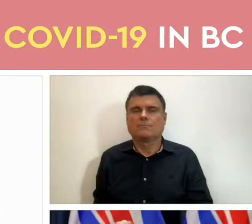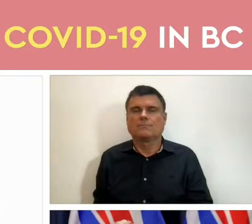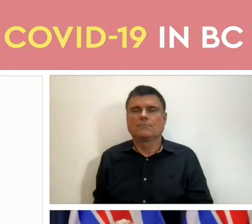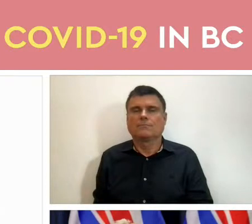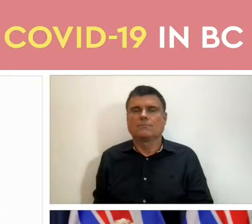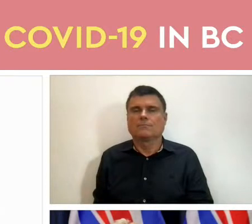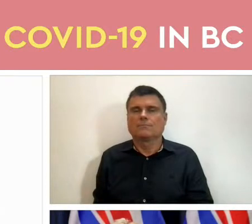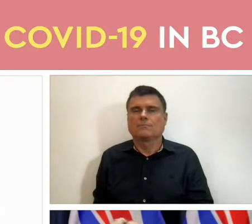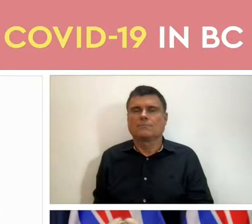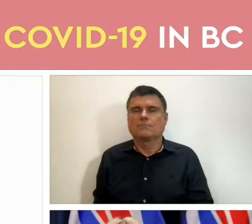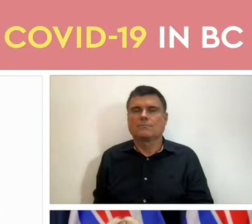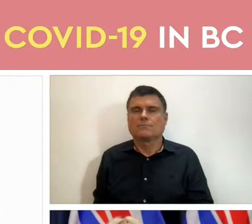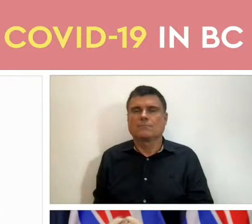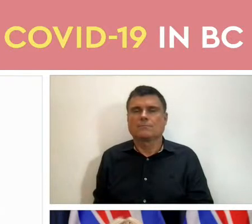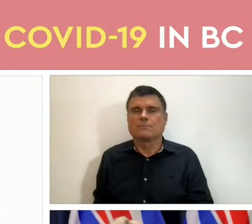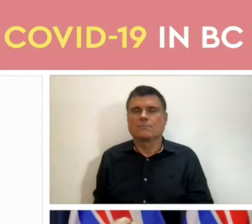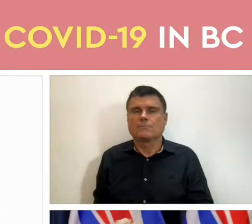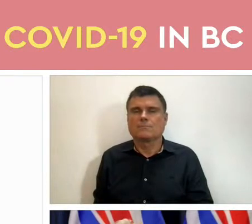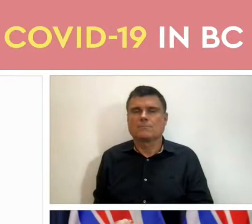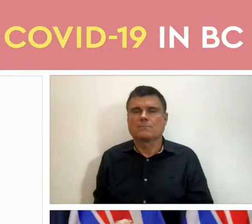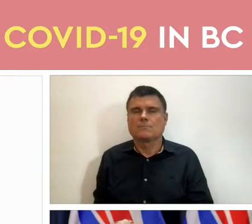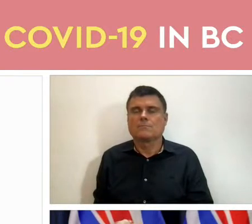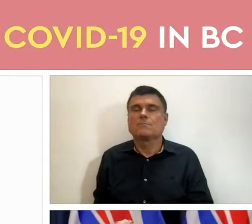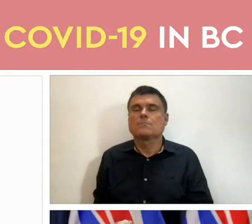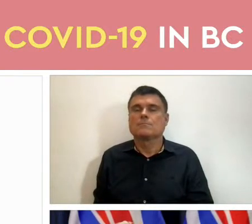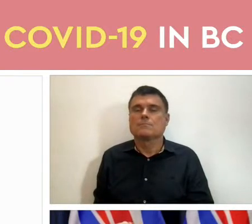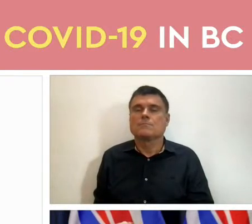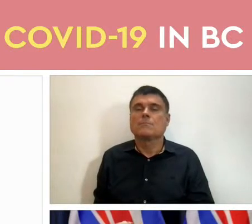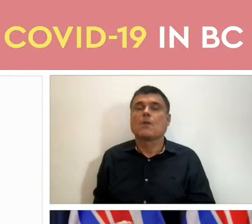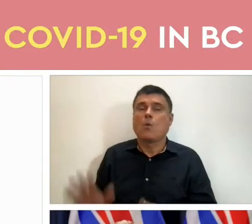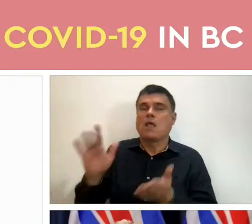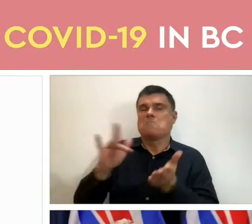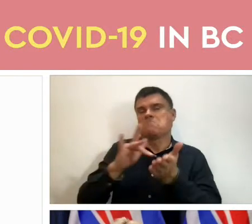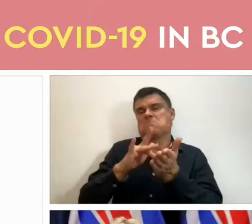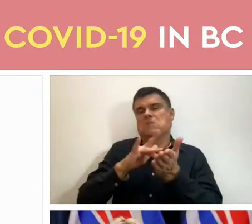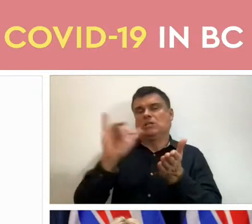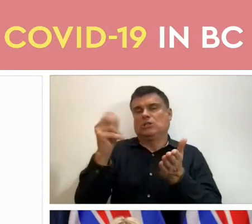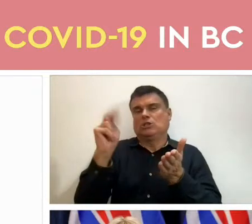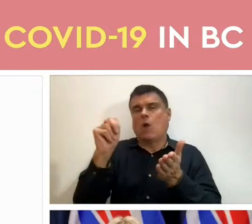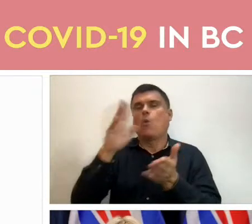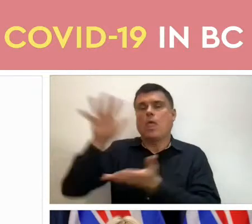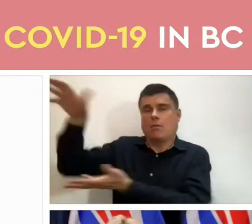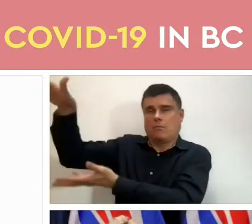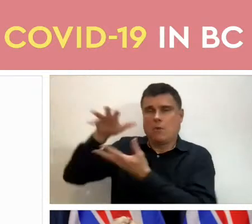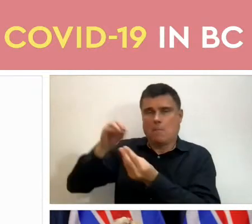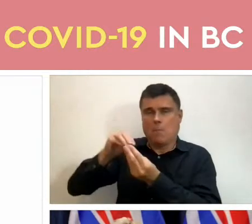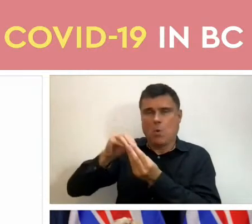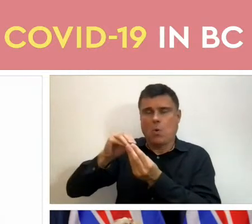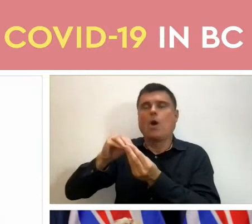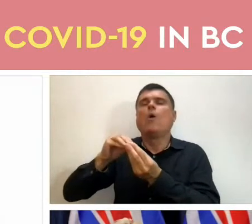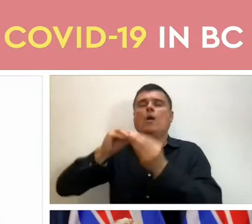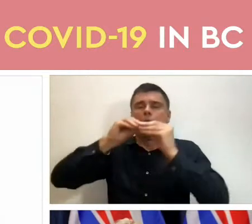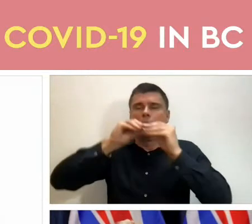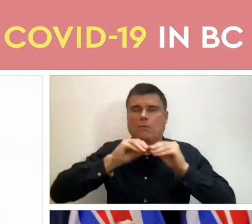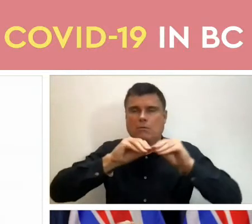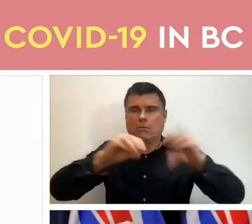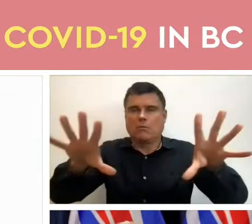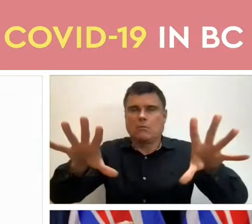beyond, we are going to be expanding access to publicly